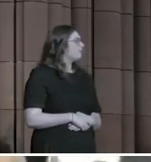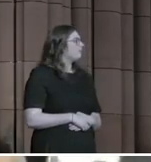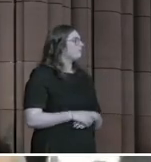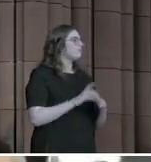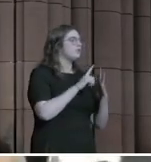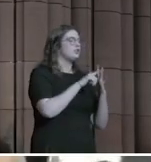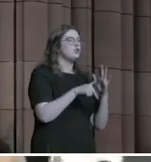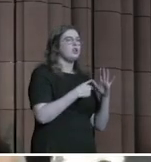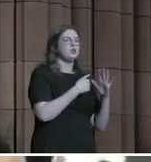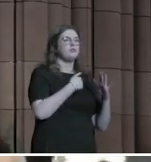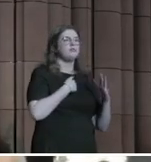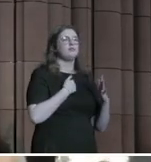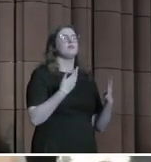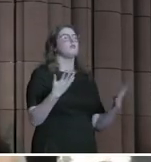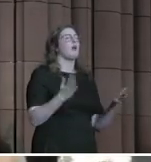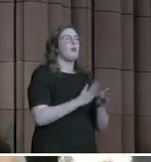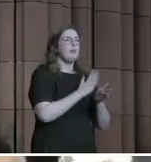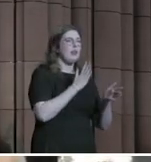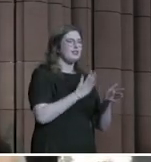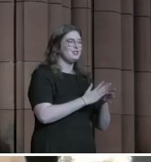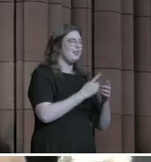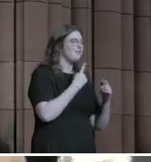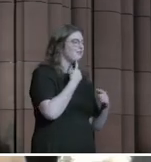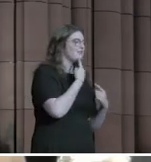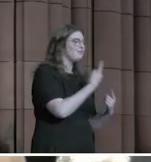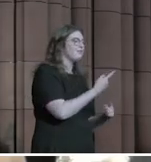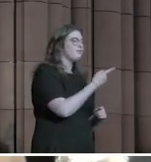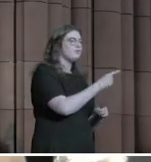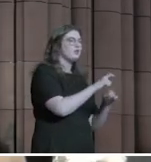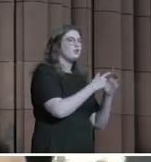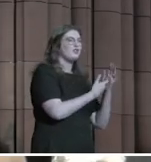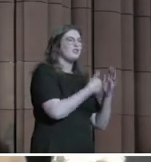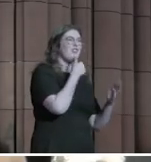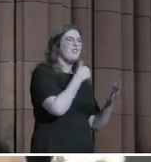John, it gives me great pleasure to declare you Doctor of Letters of the university honoris causa.